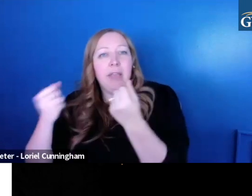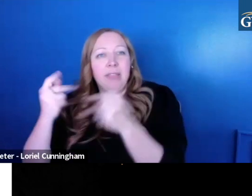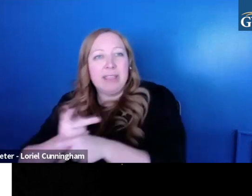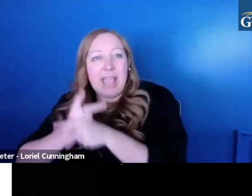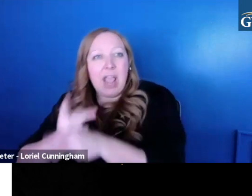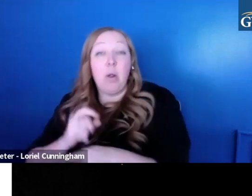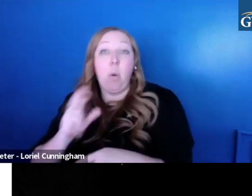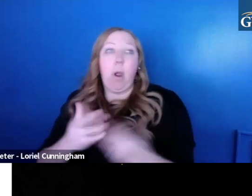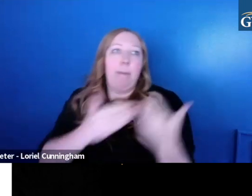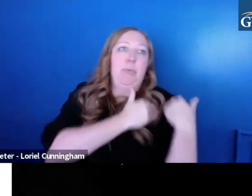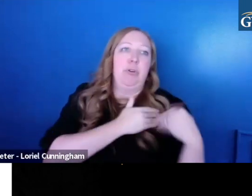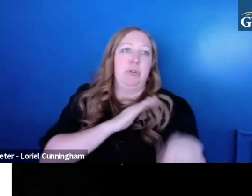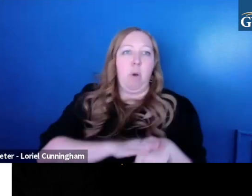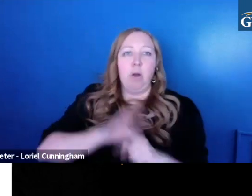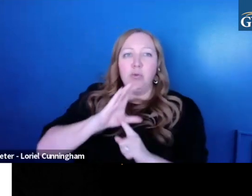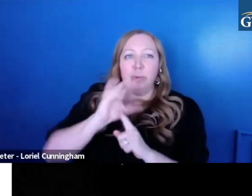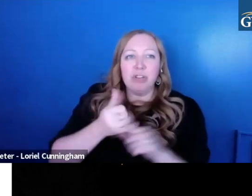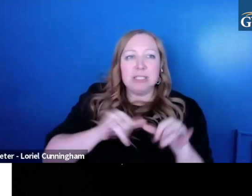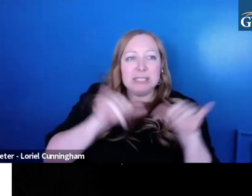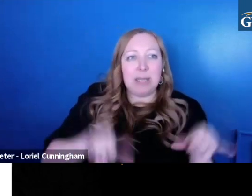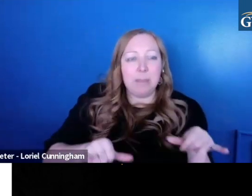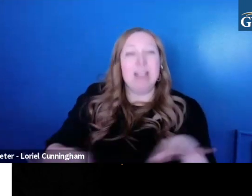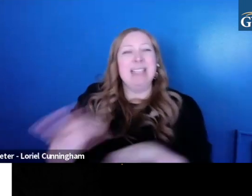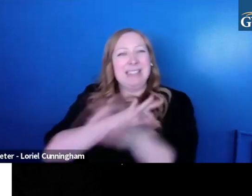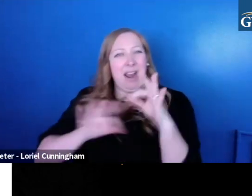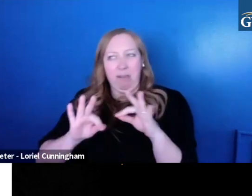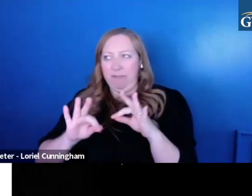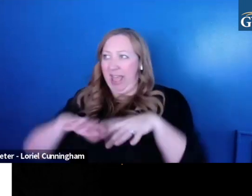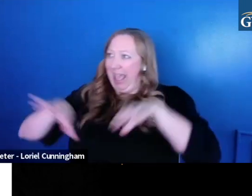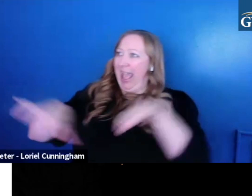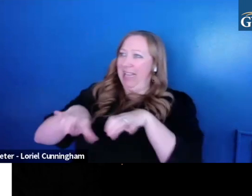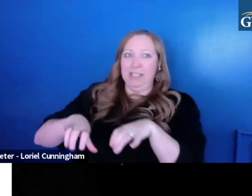active player, citizen, and things like that and that